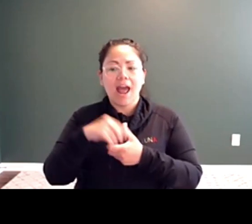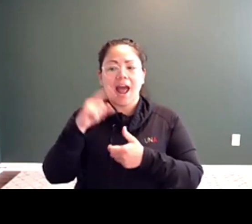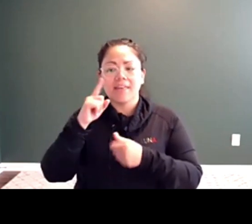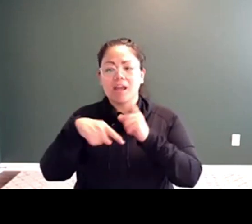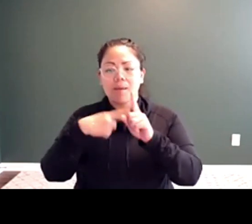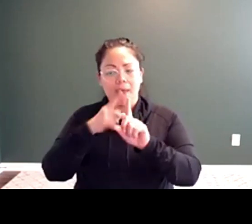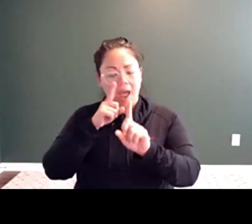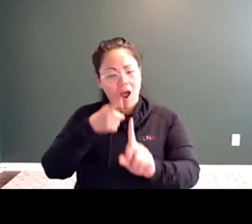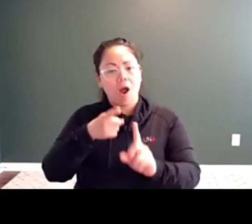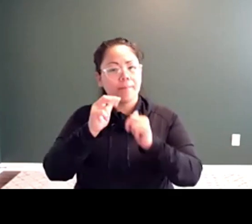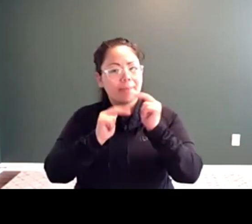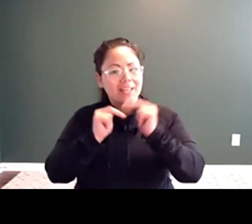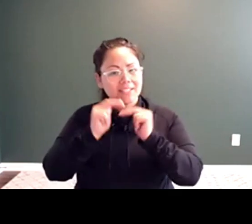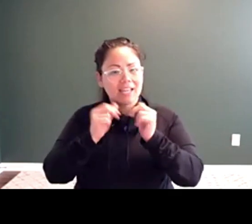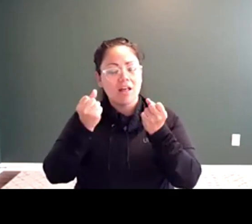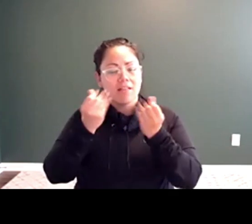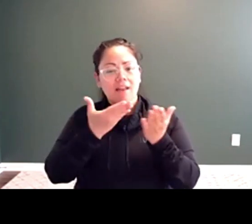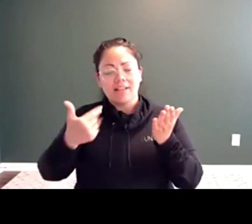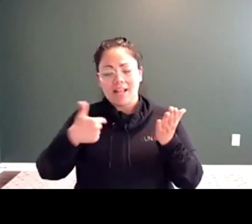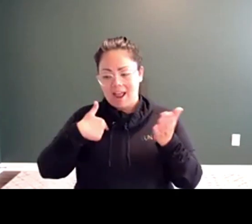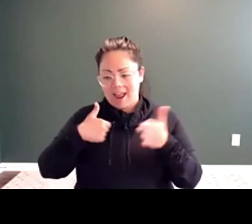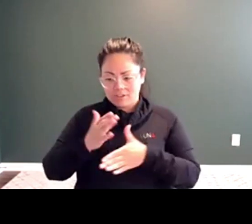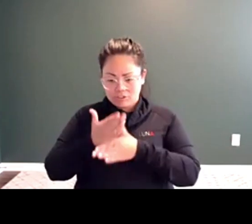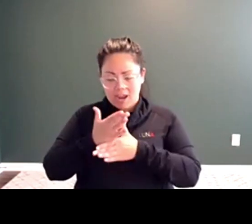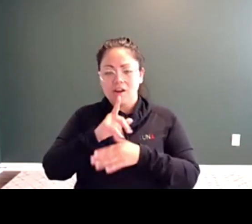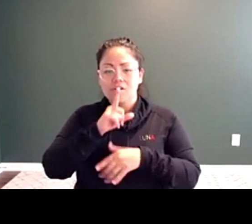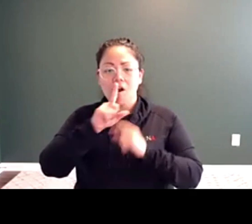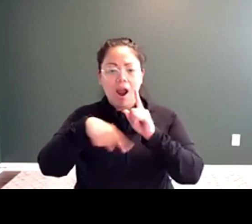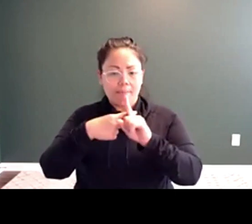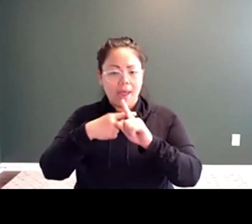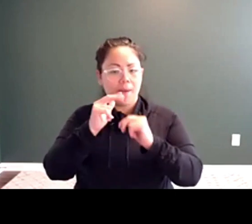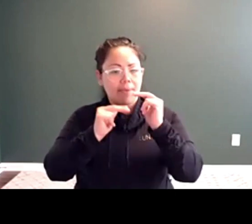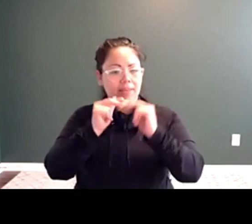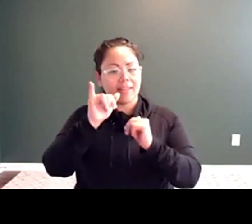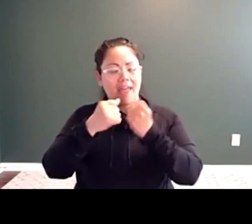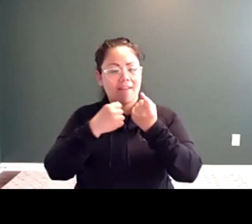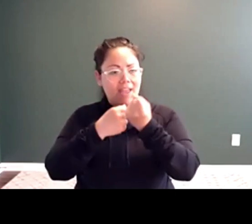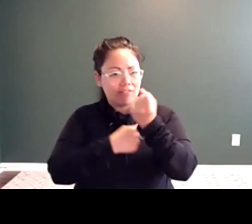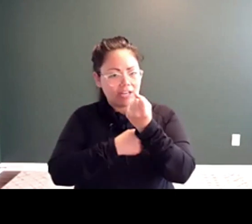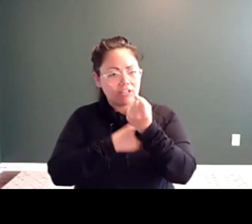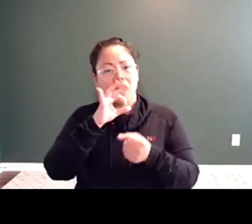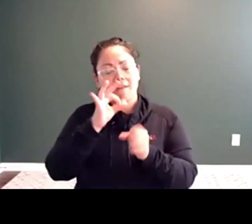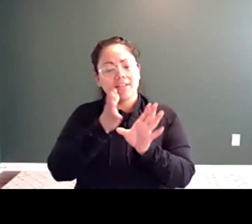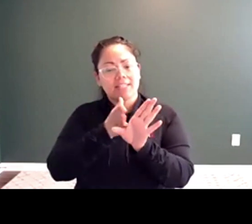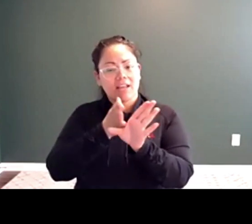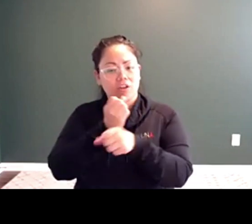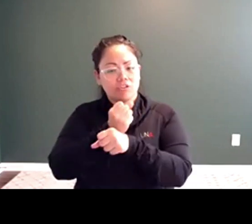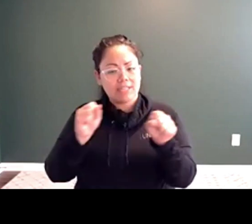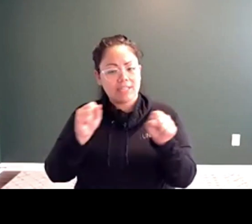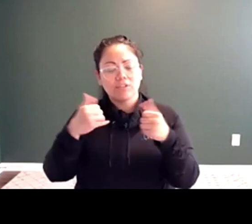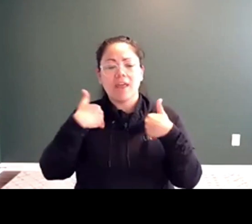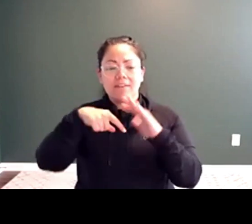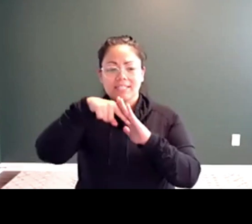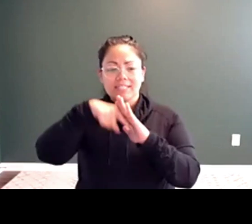I think a lot of the things that I shared are about building that foundational level of psychological safety. So there's a deep level of trust between people